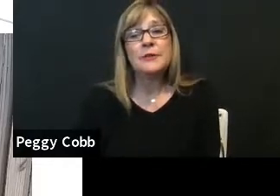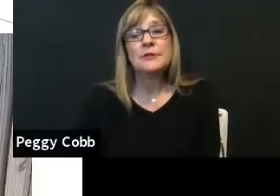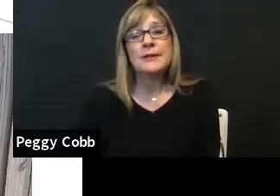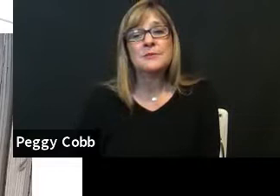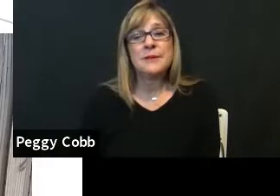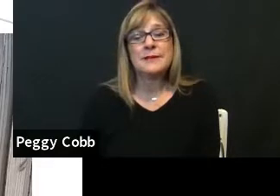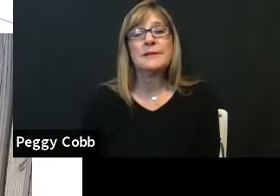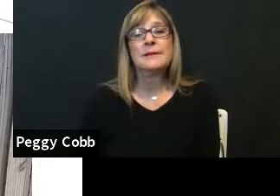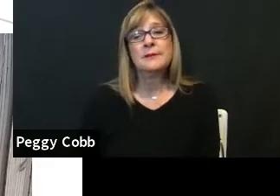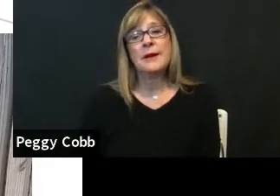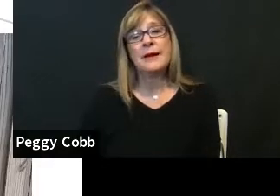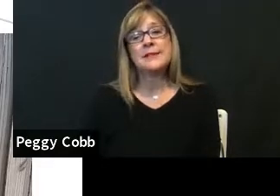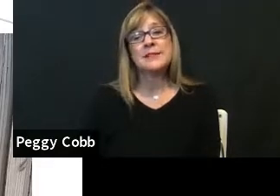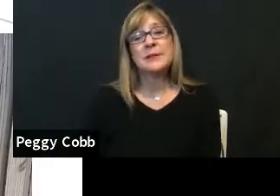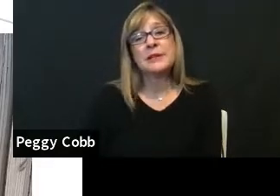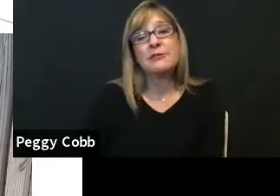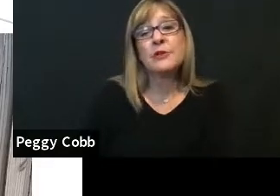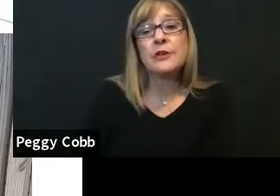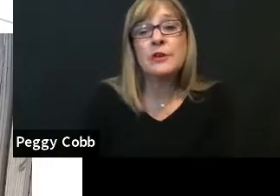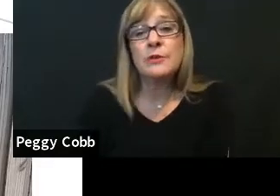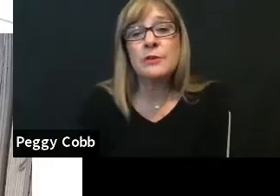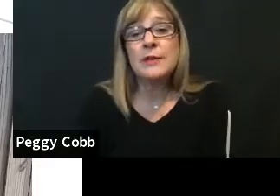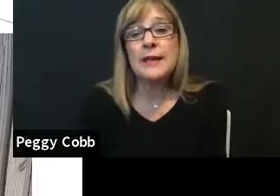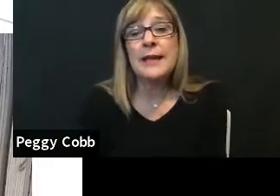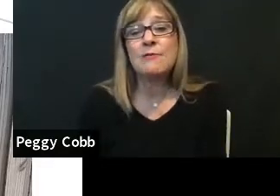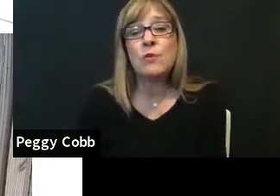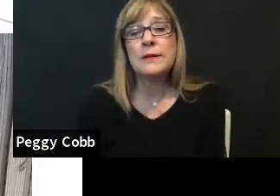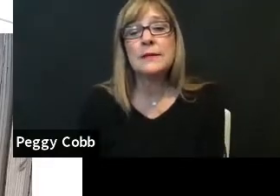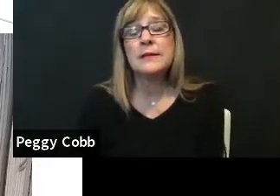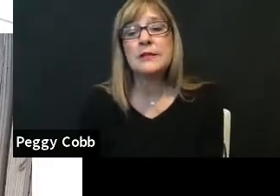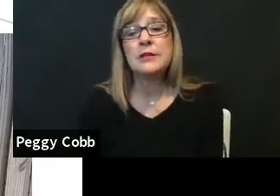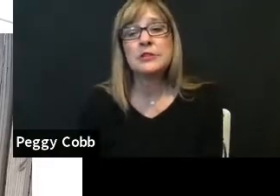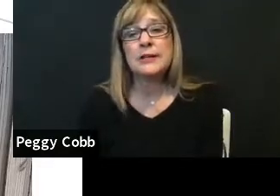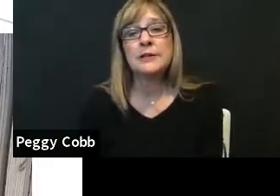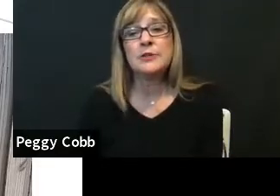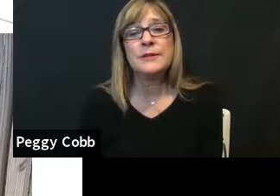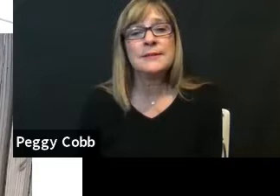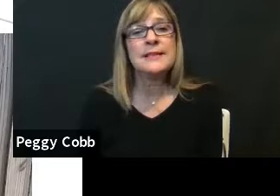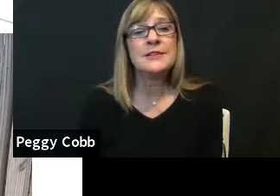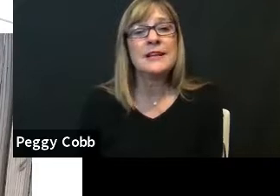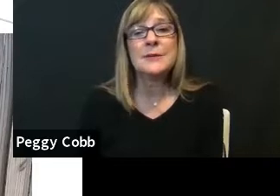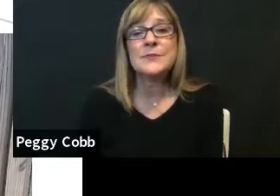we're trying to make accessibility for the youth and I have one younger child who is hearing.